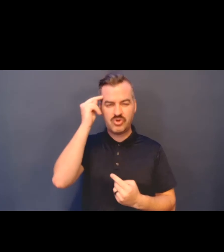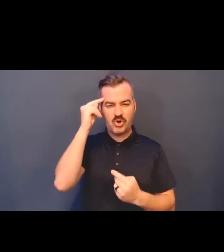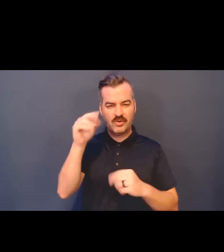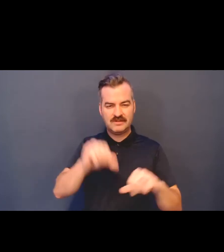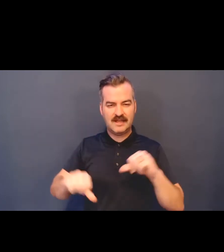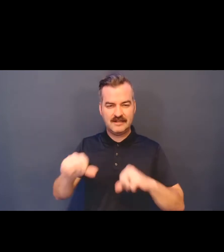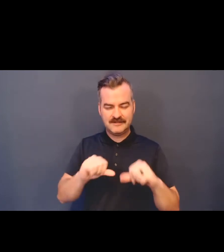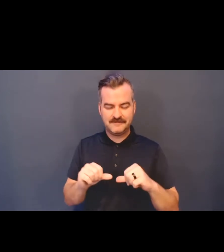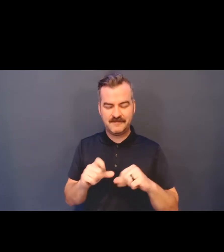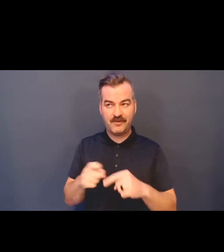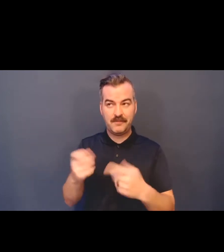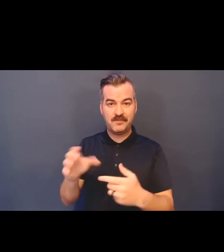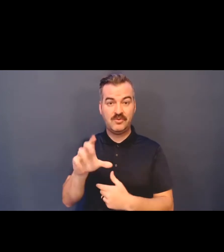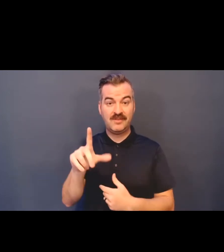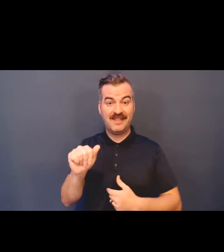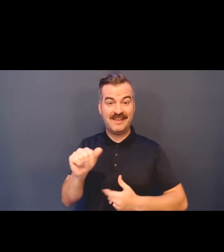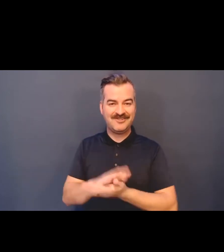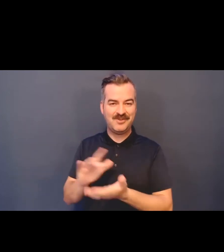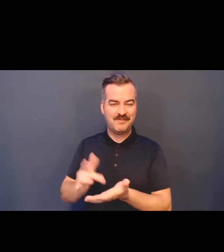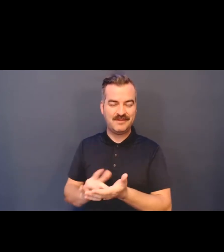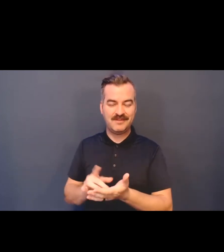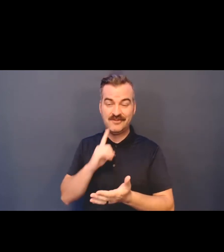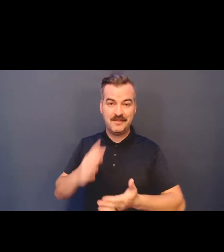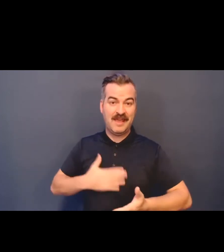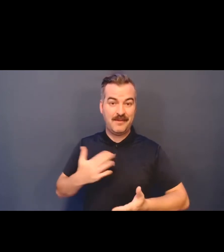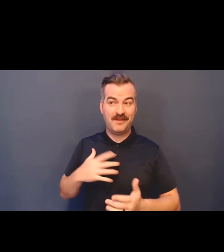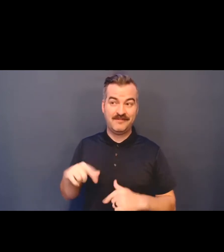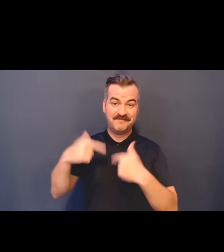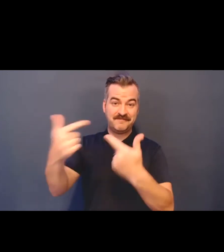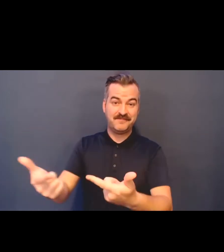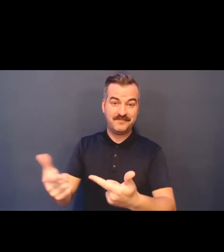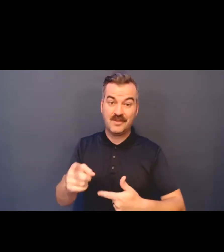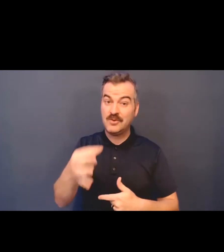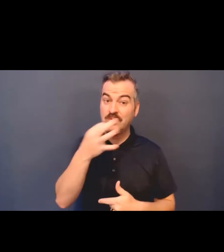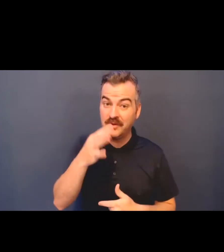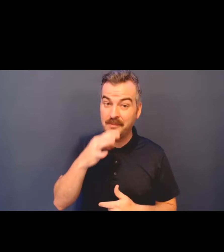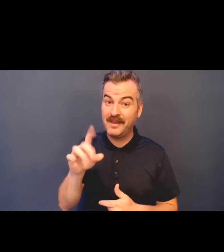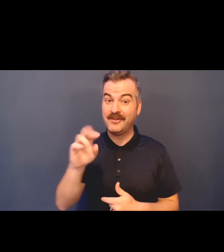15:08:39 So happy to hand things off too soon to be Dr. Smith.